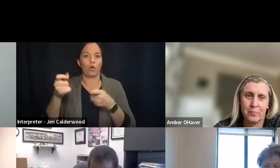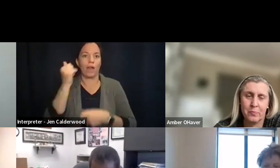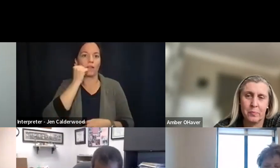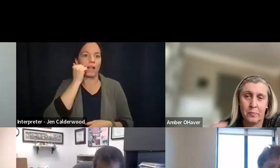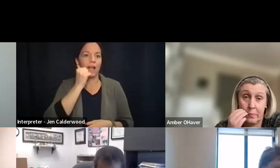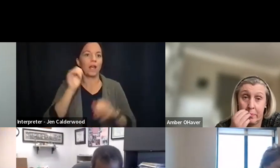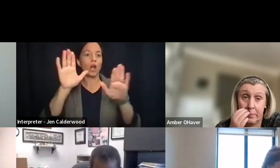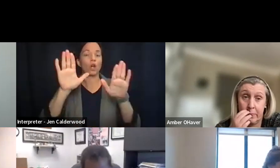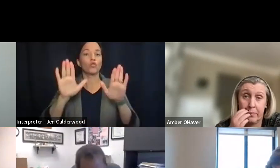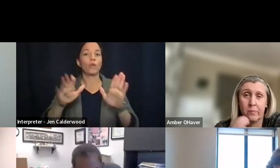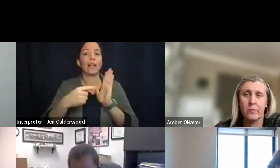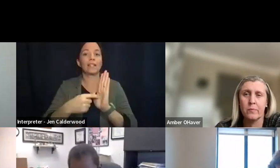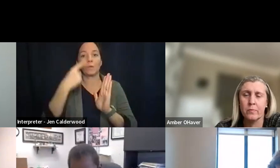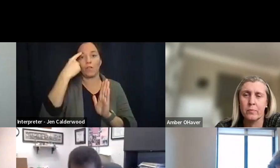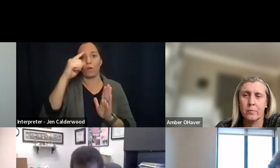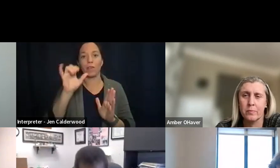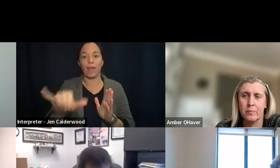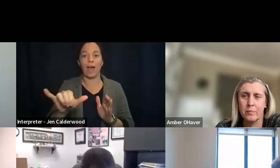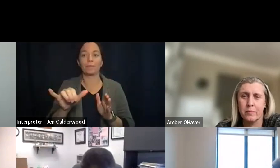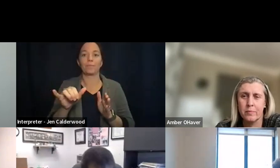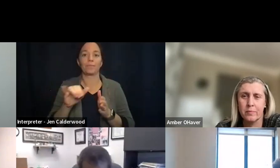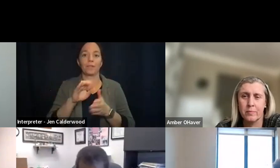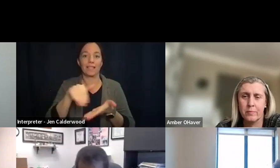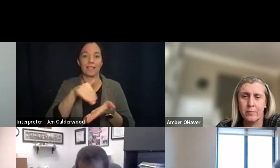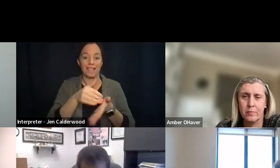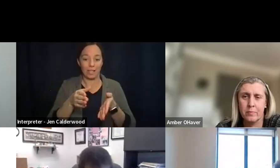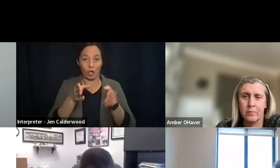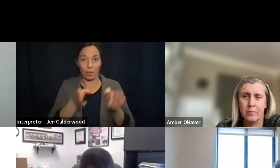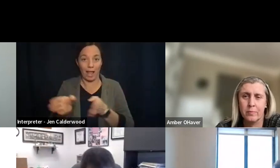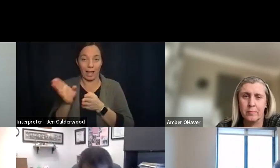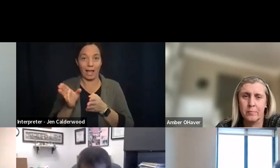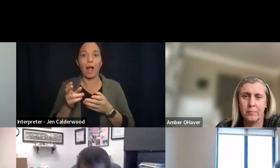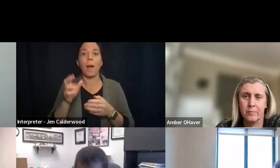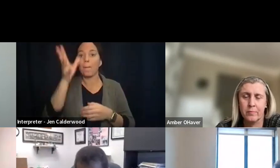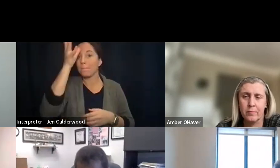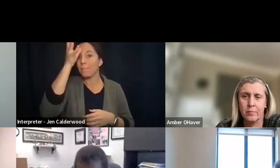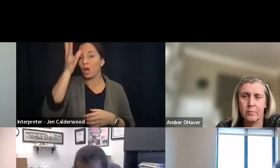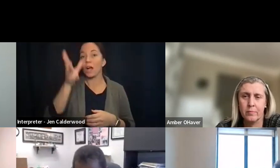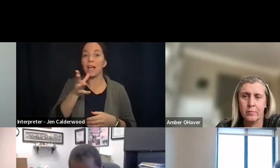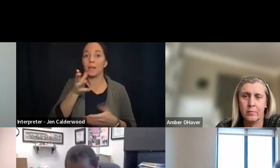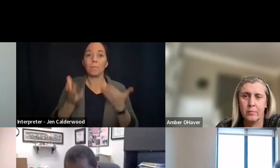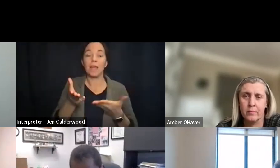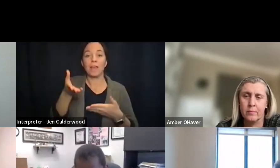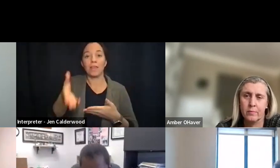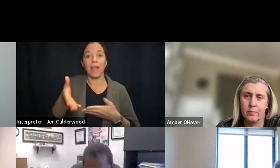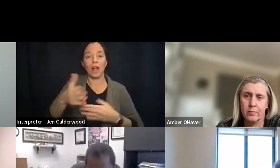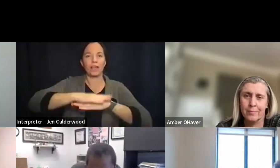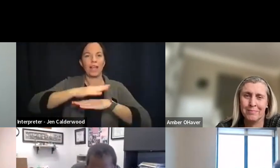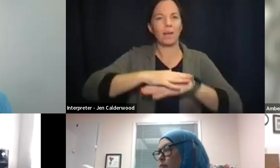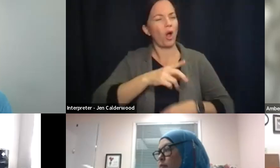One time it will work person centers as of right now until we can continue to push consumers to truly have that control over every, every day. And a great example of that we've seen in person centered planning is maybe a parent will be at that table.